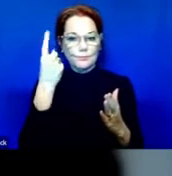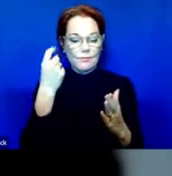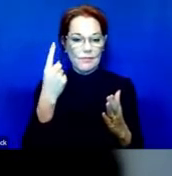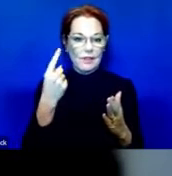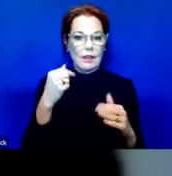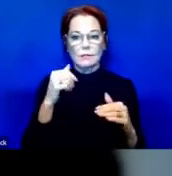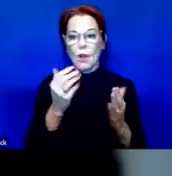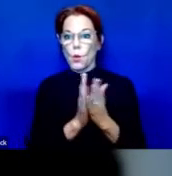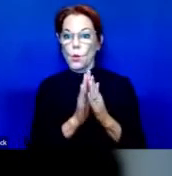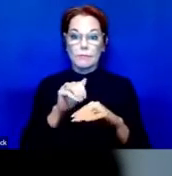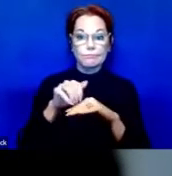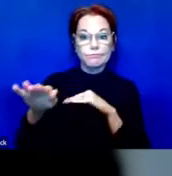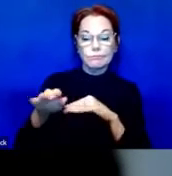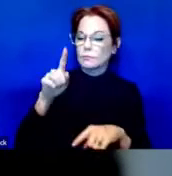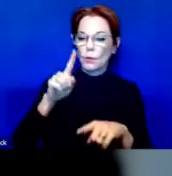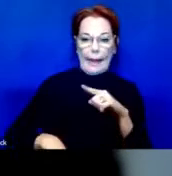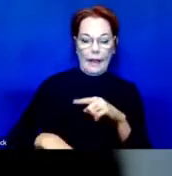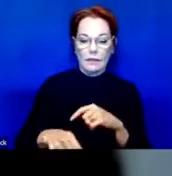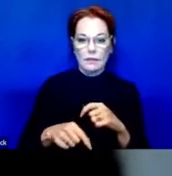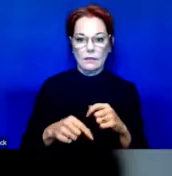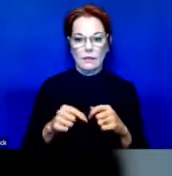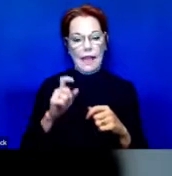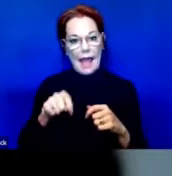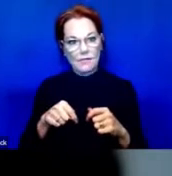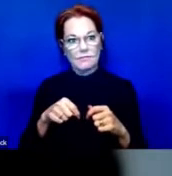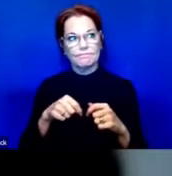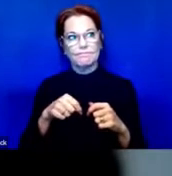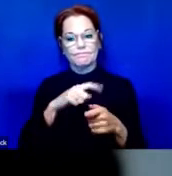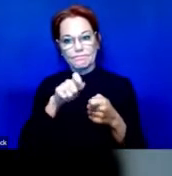it has to be a certain way that we do it. But that is our plan.